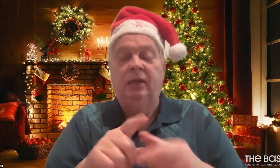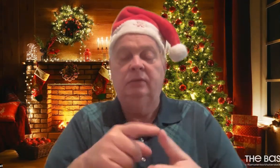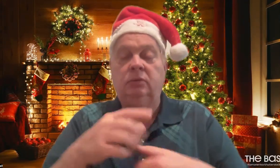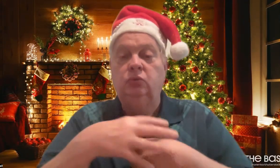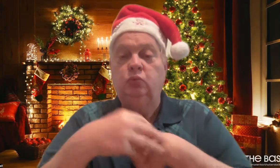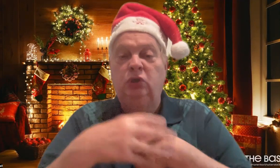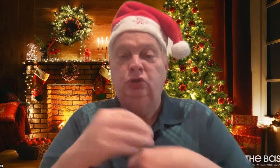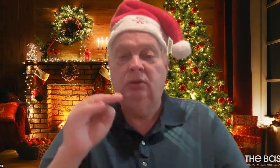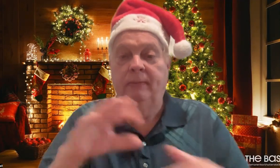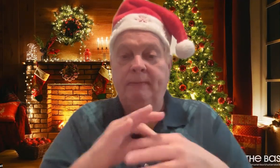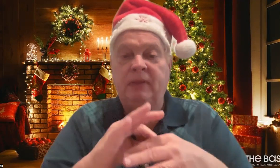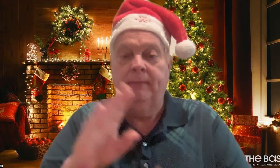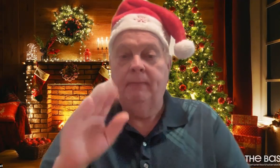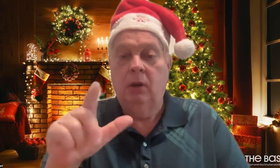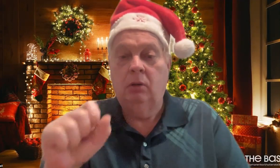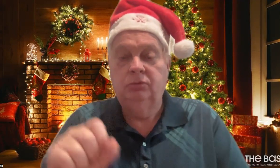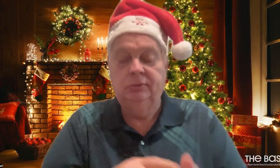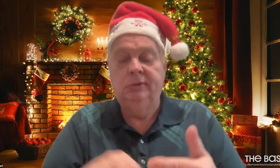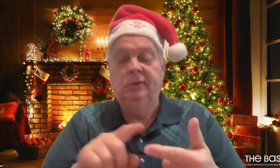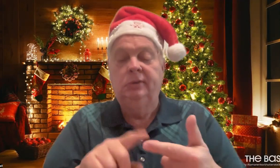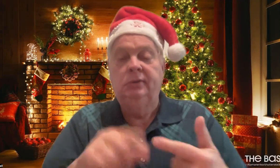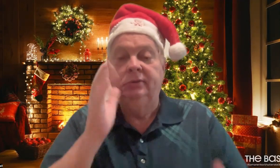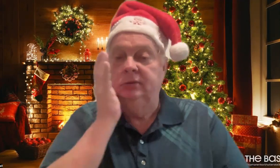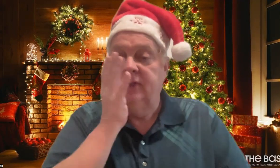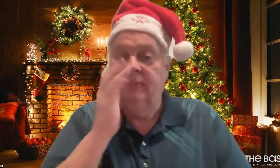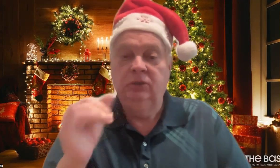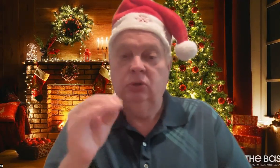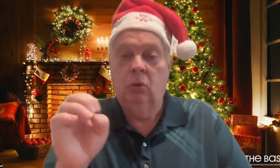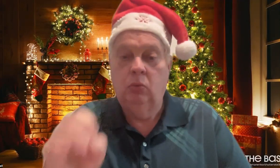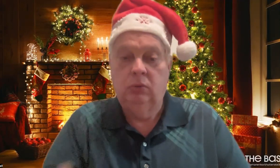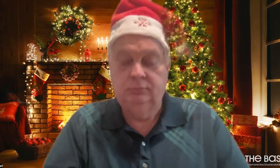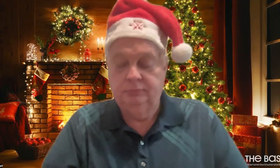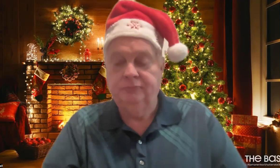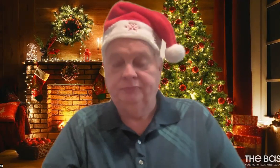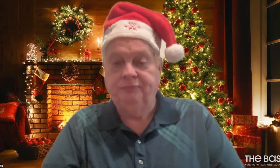like swedish meatballs and sloppy joes.